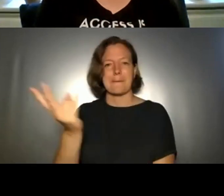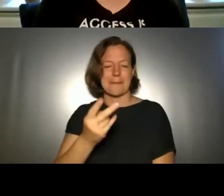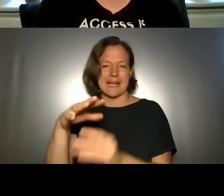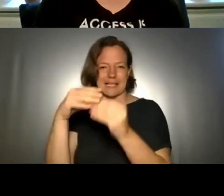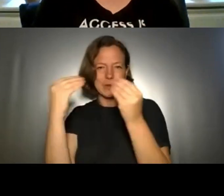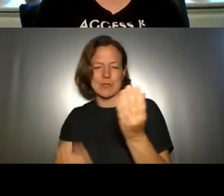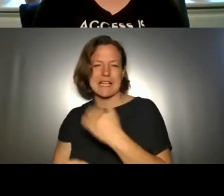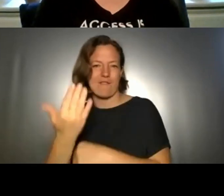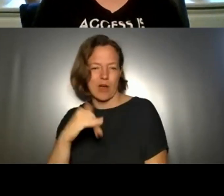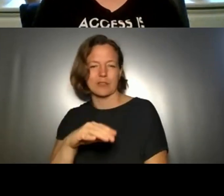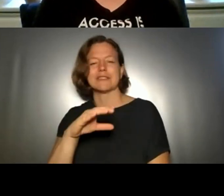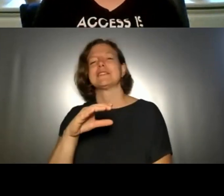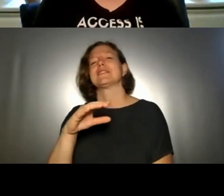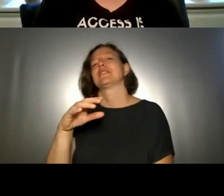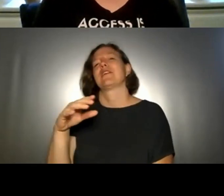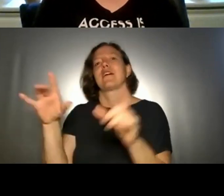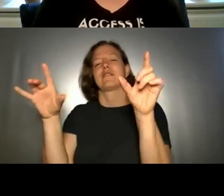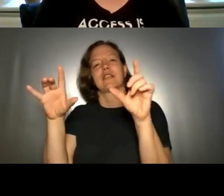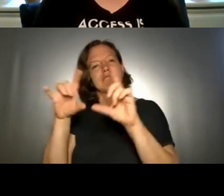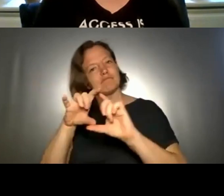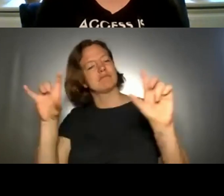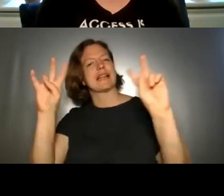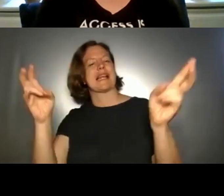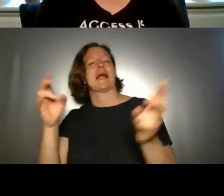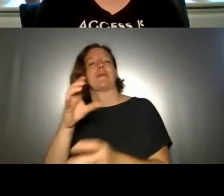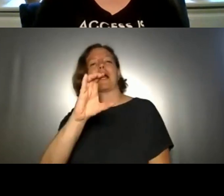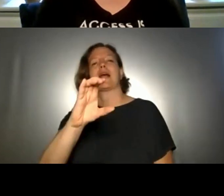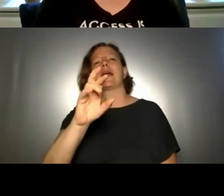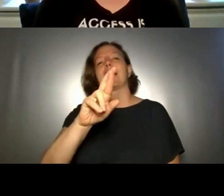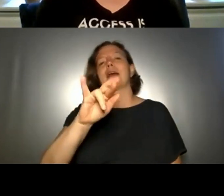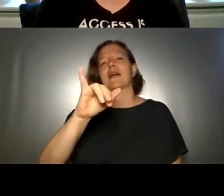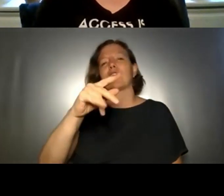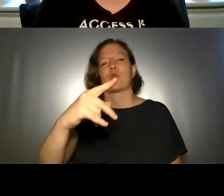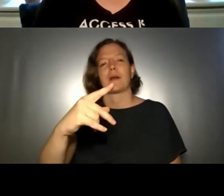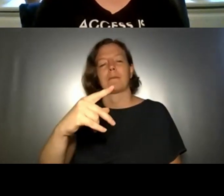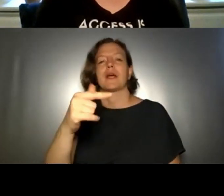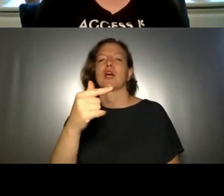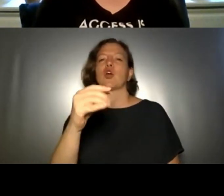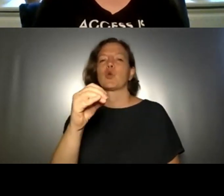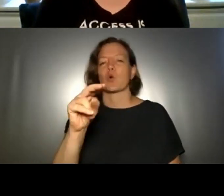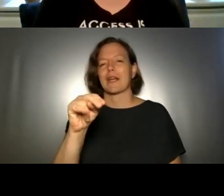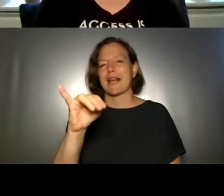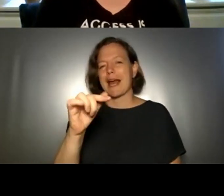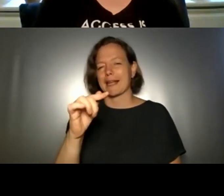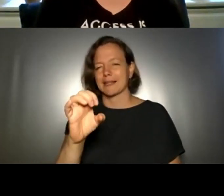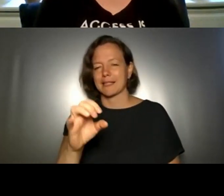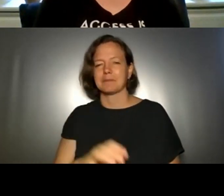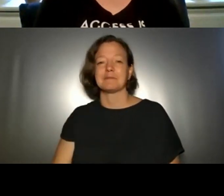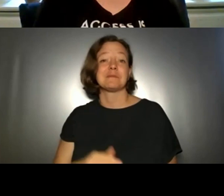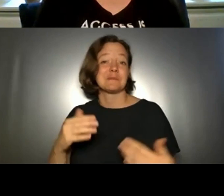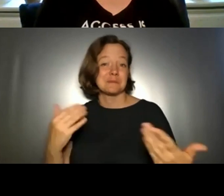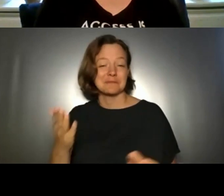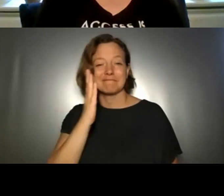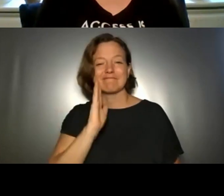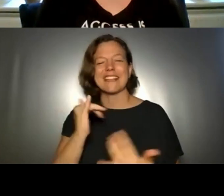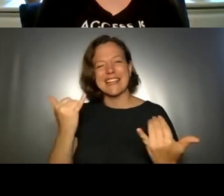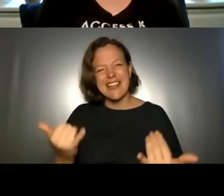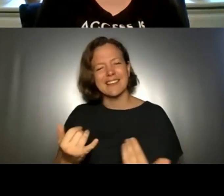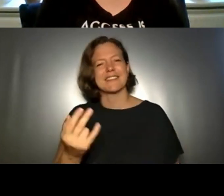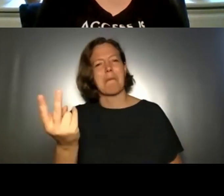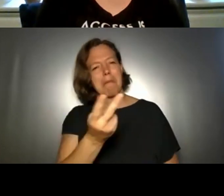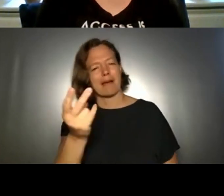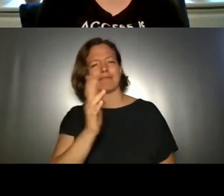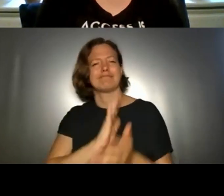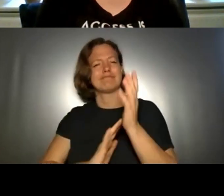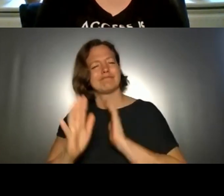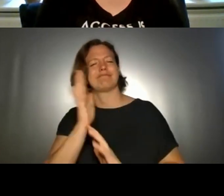So, to kick us off in our conversation, could you tell us a little bit about your shared artistic practice